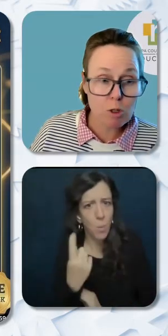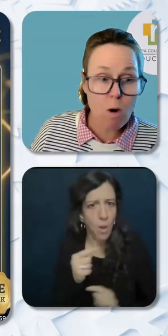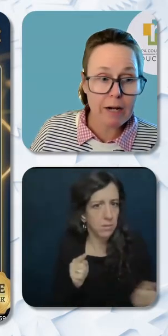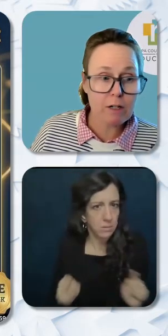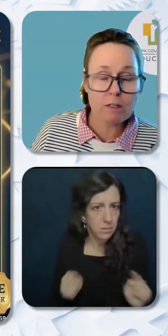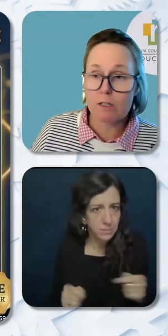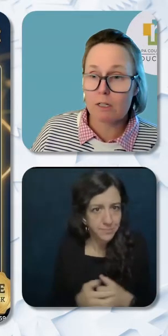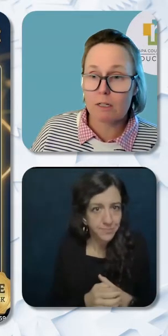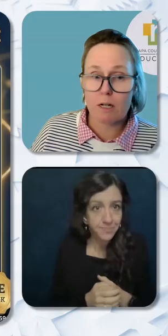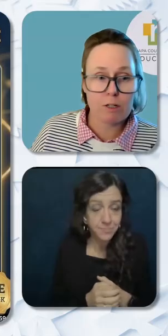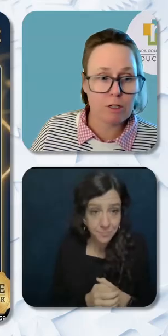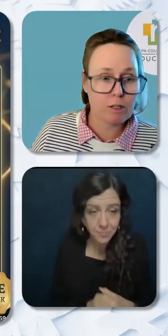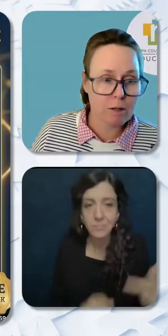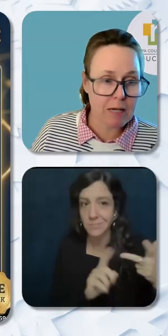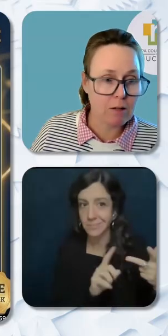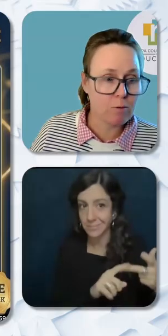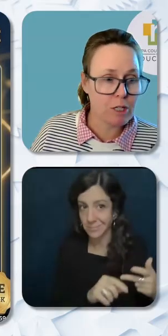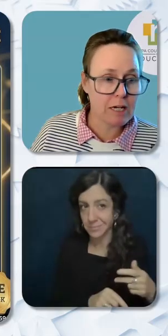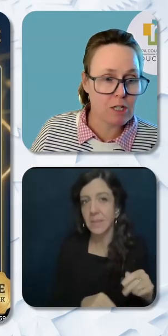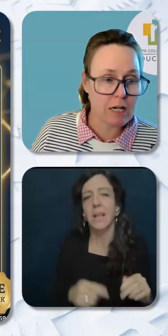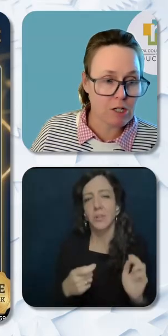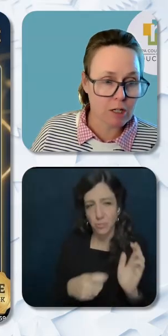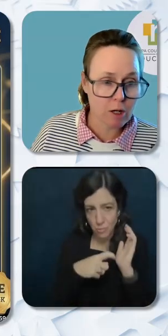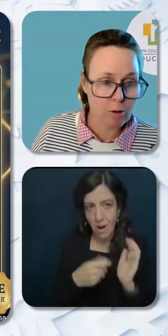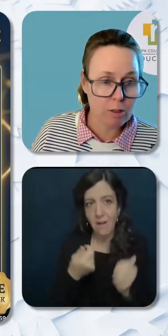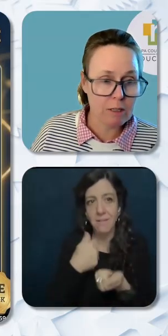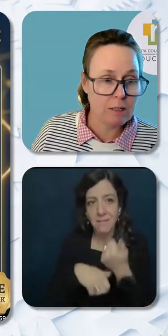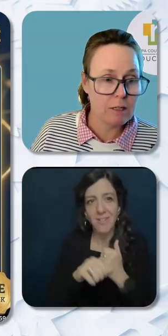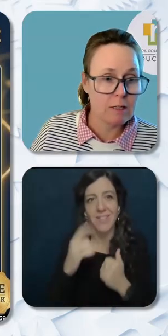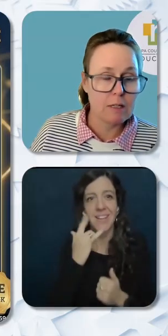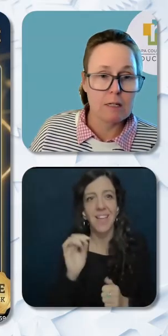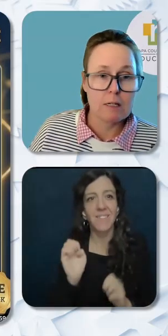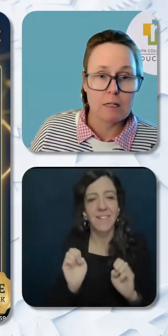It is required under, under, California Education Code.